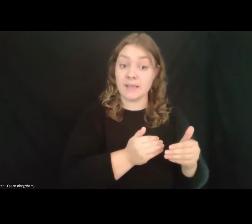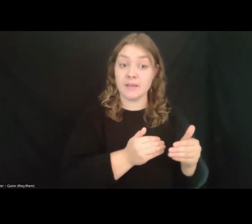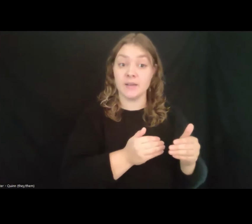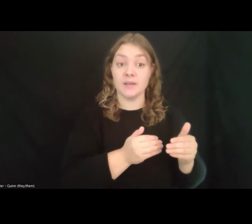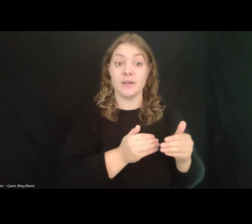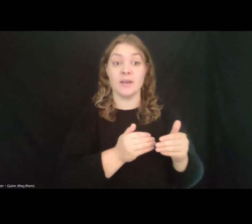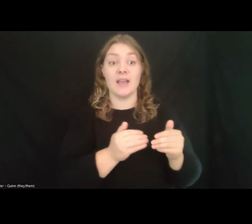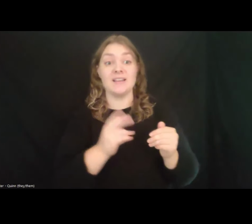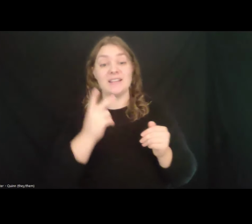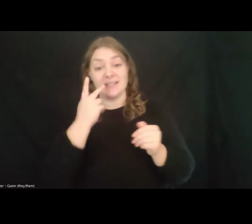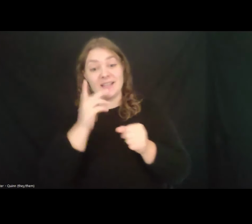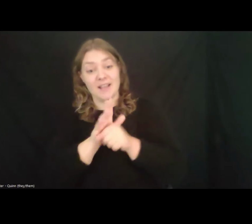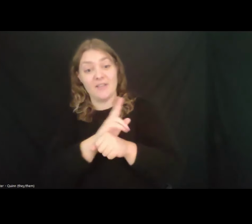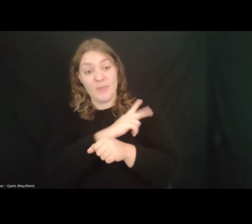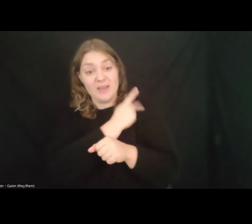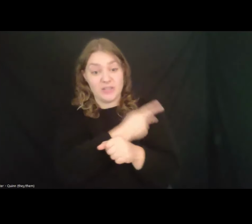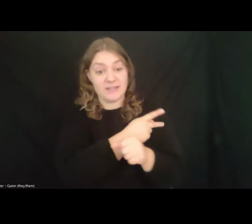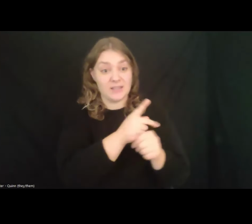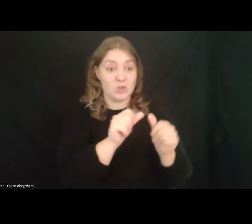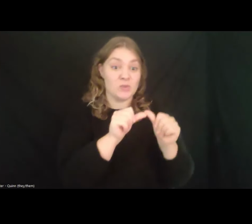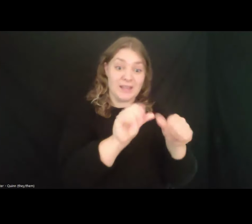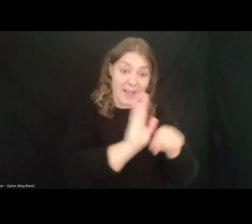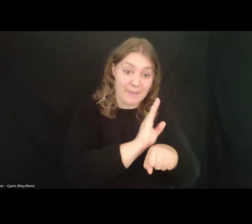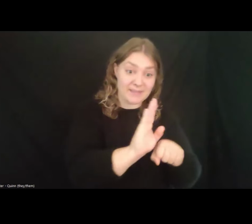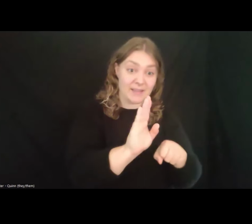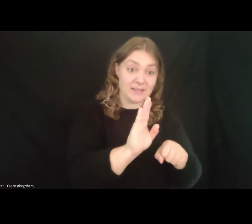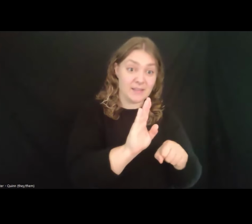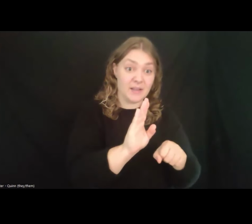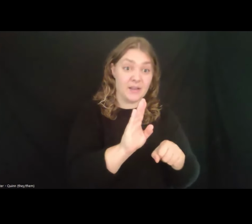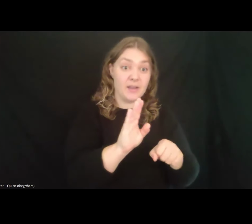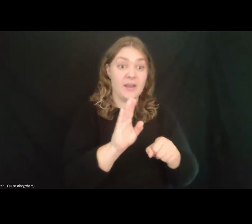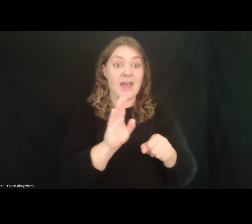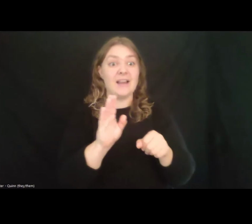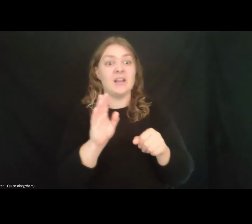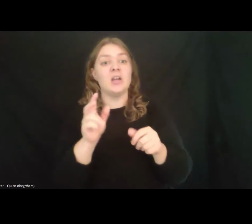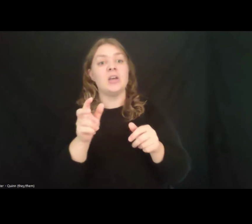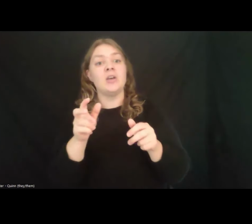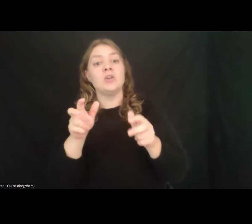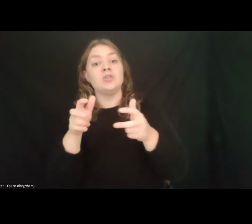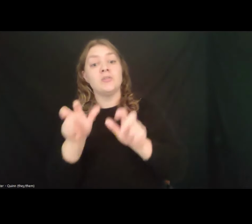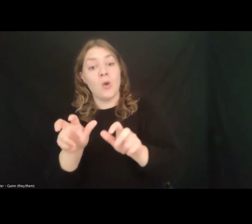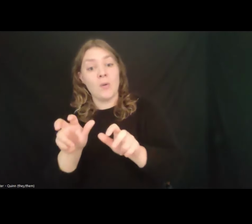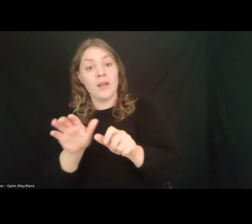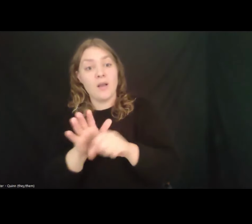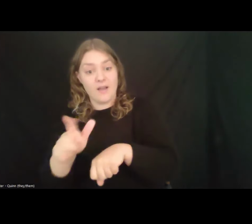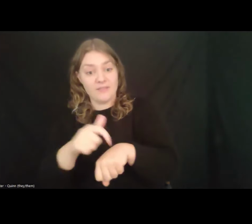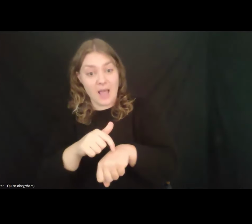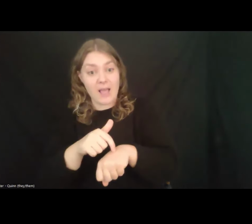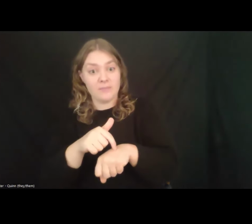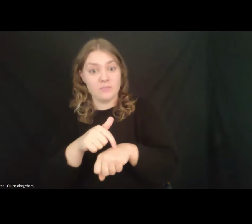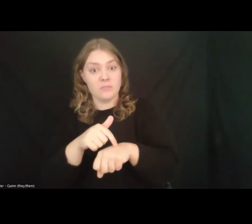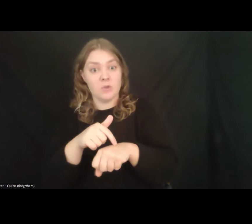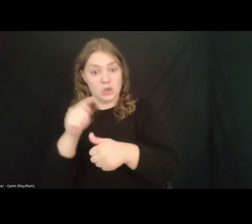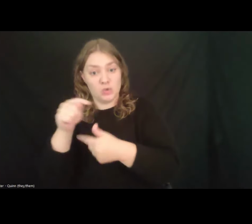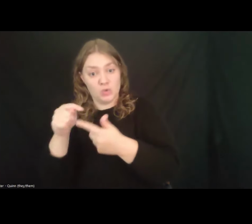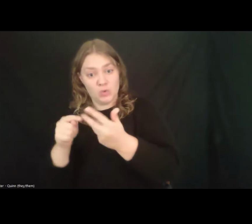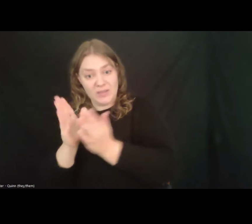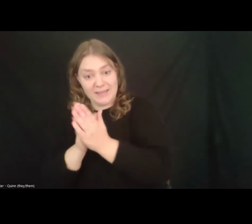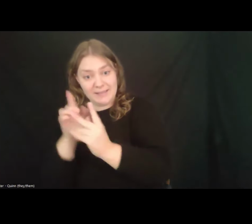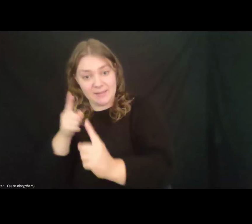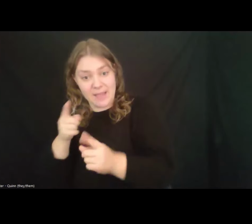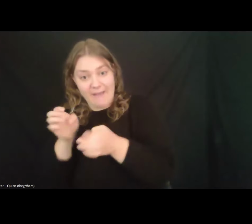in business and yet also donating devoting enough time to these efforts so it's a real balance and